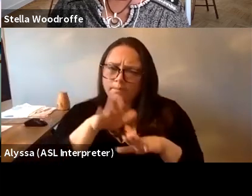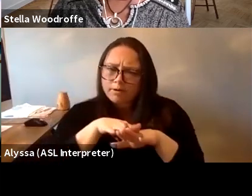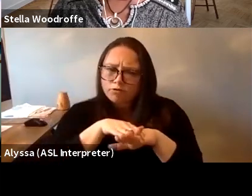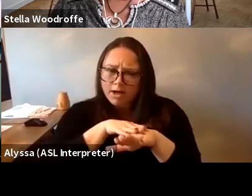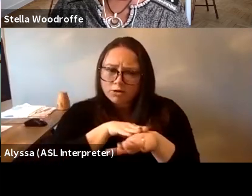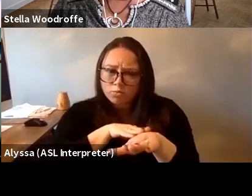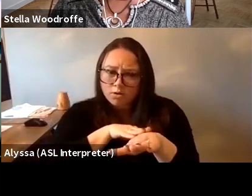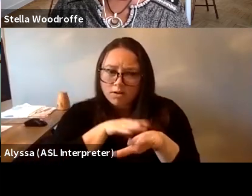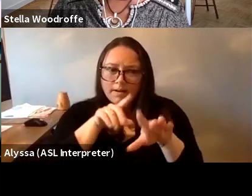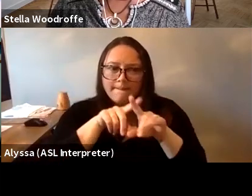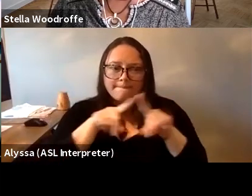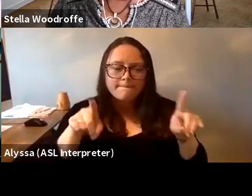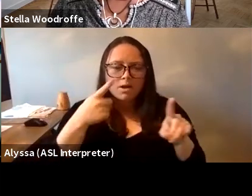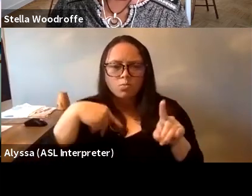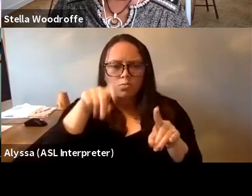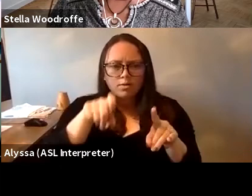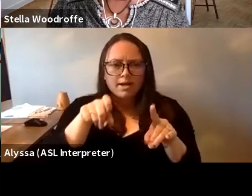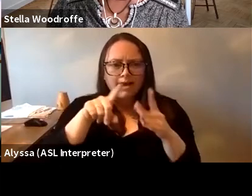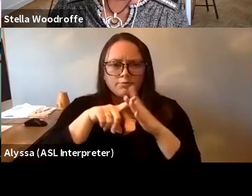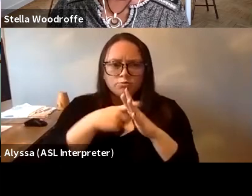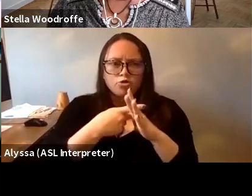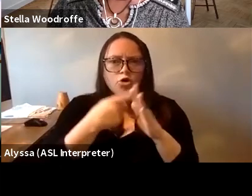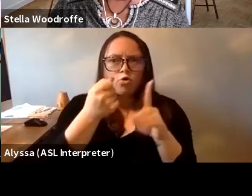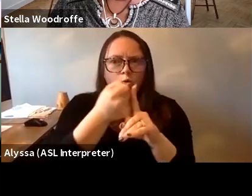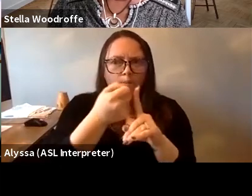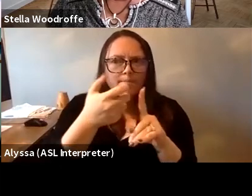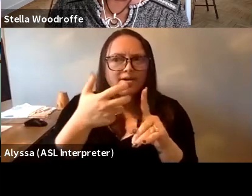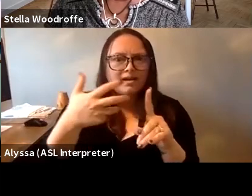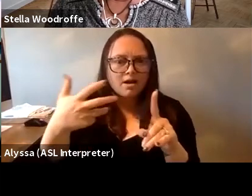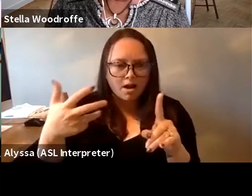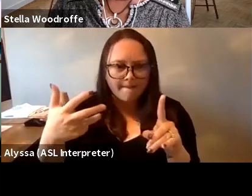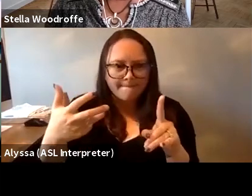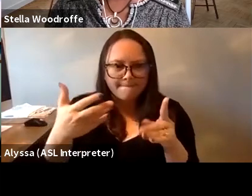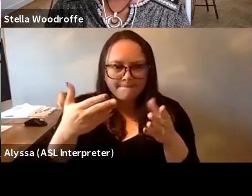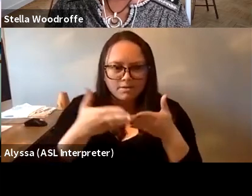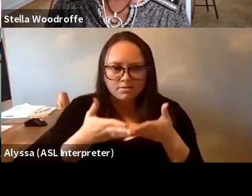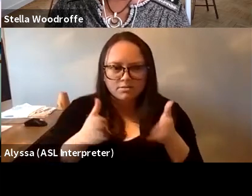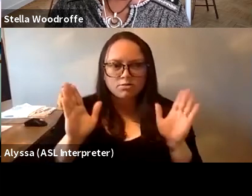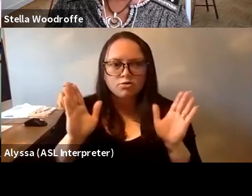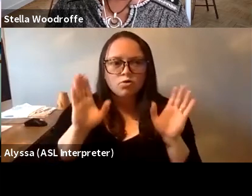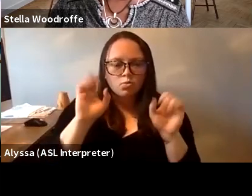need to start opening that up so that we can accept a wider range